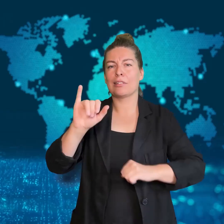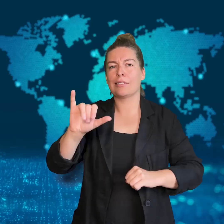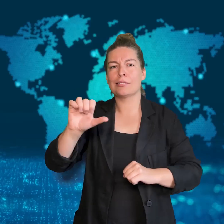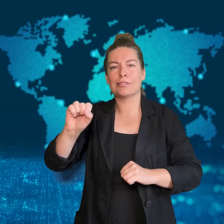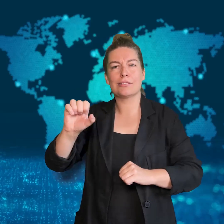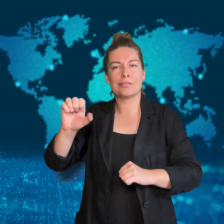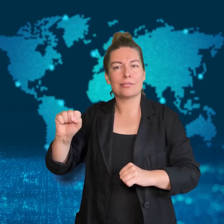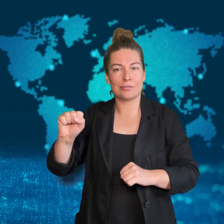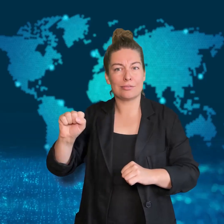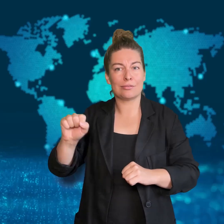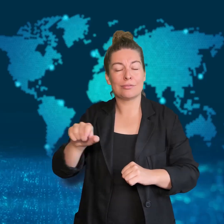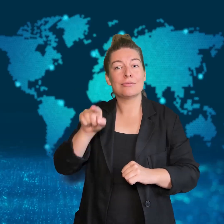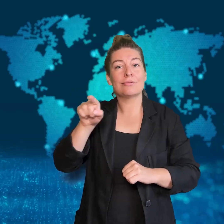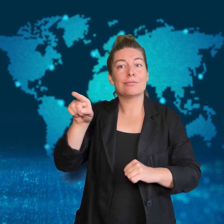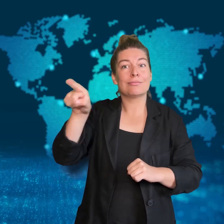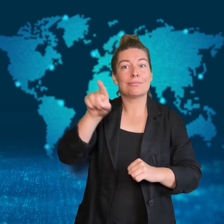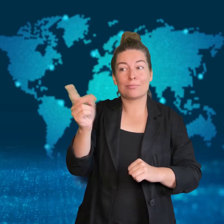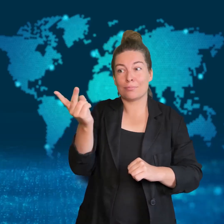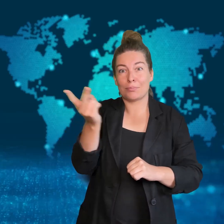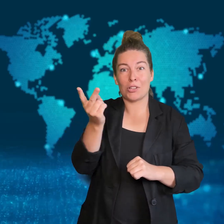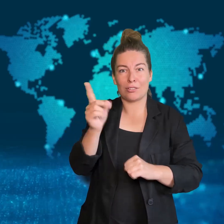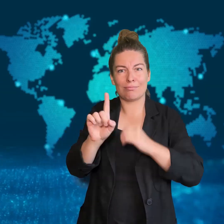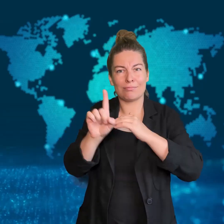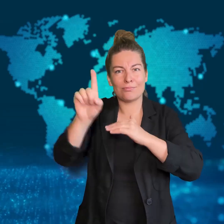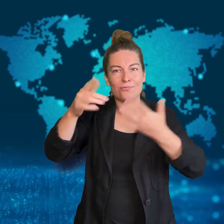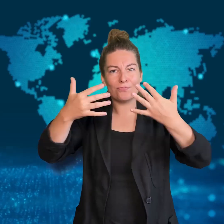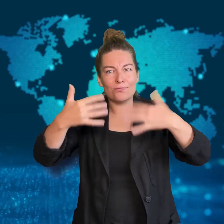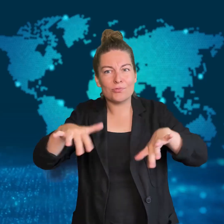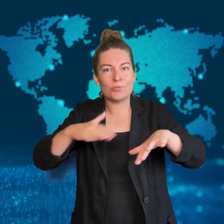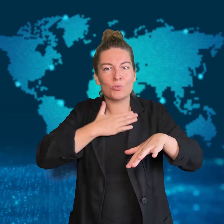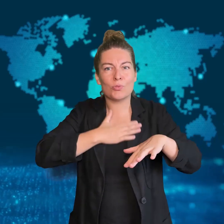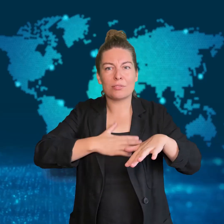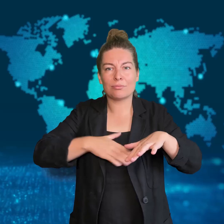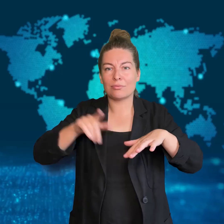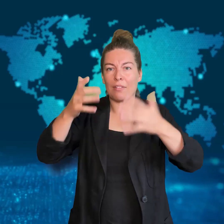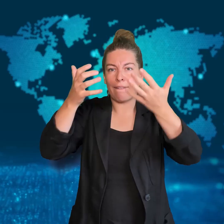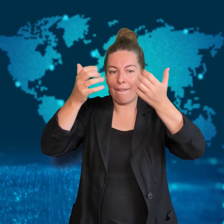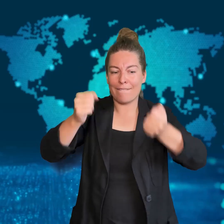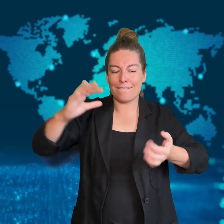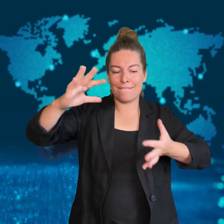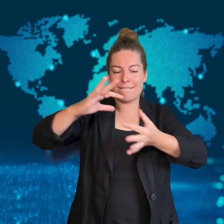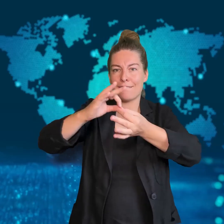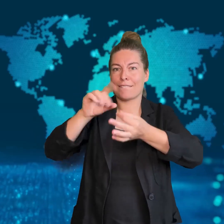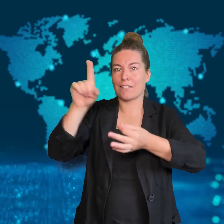when the bag was dropped.